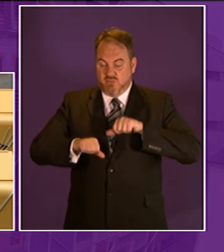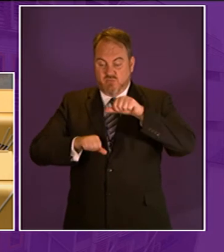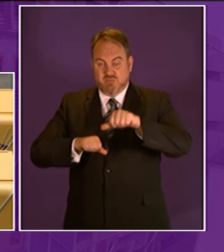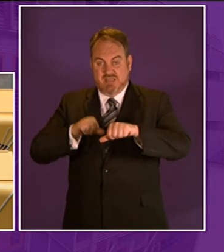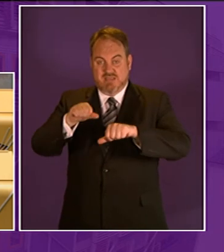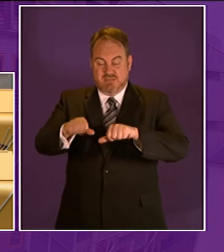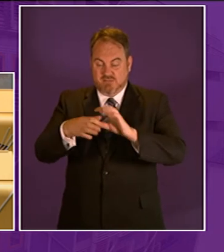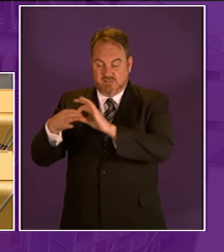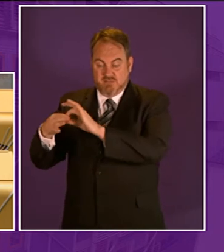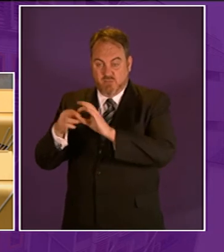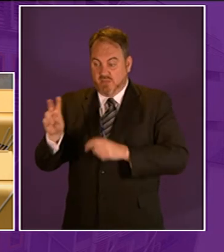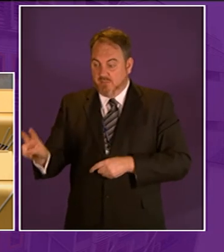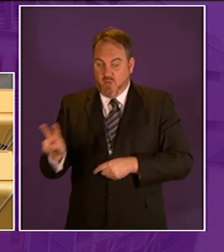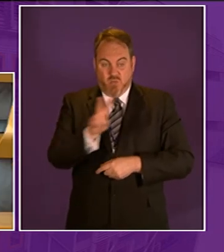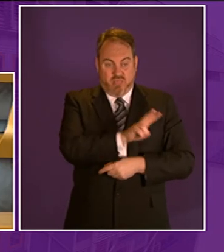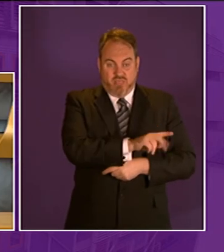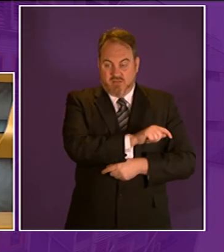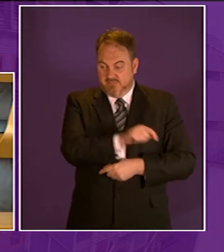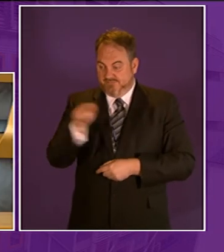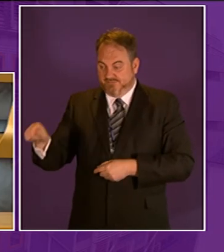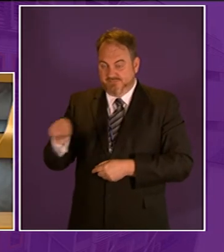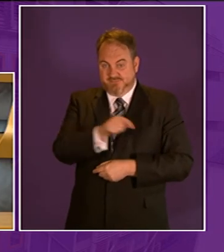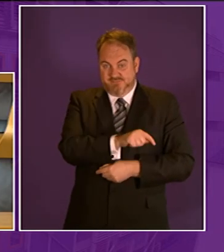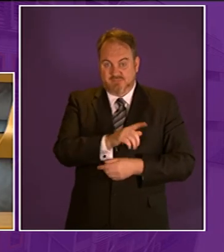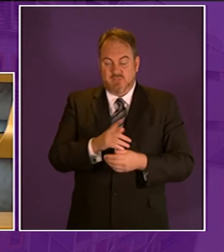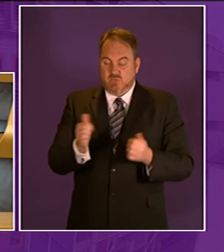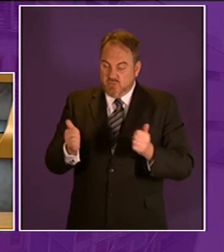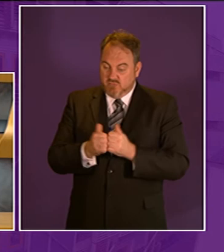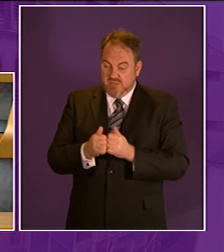which includes issues around pay and terms and conditions.